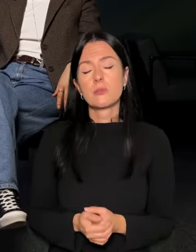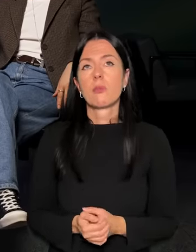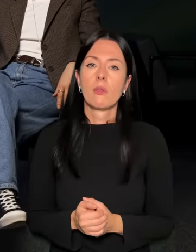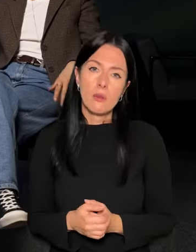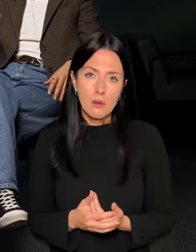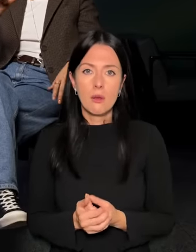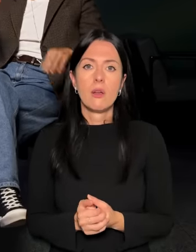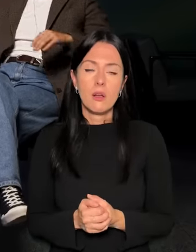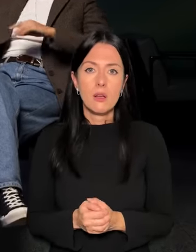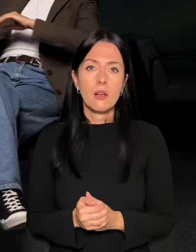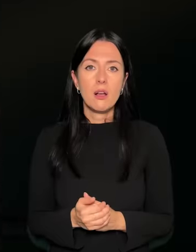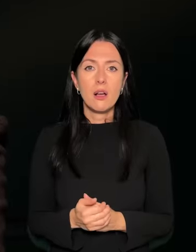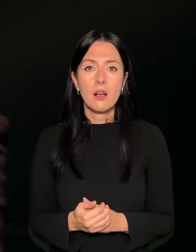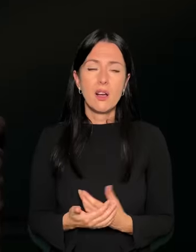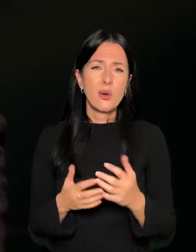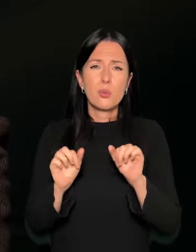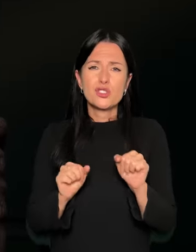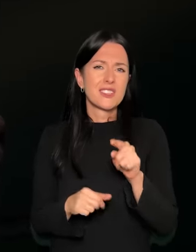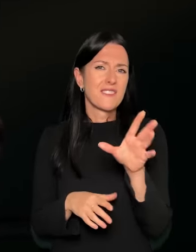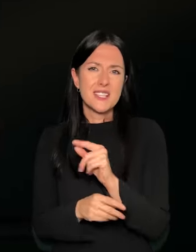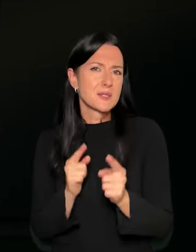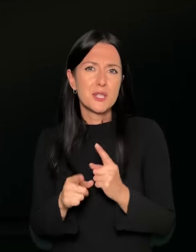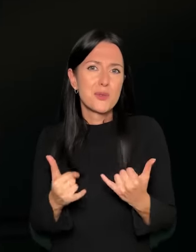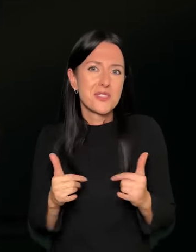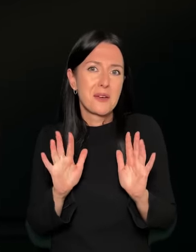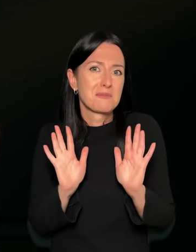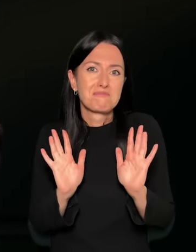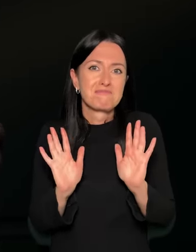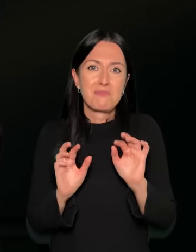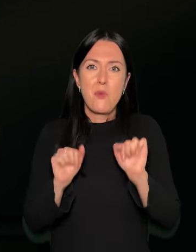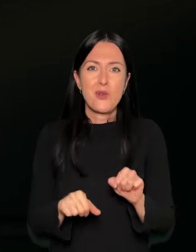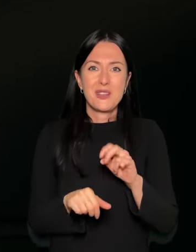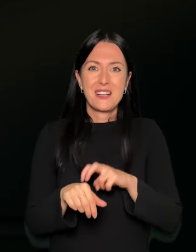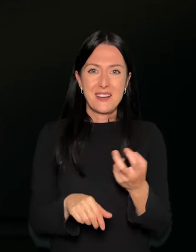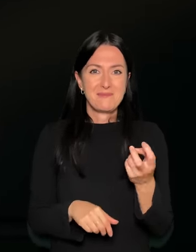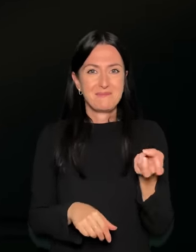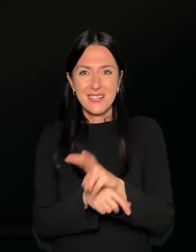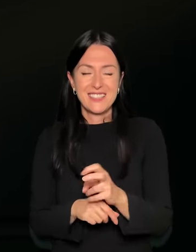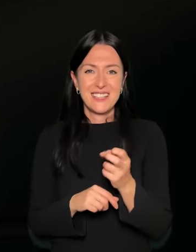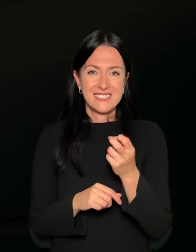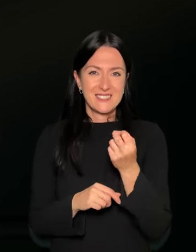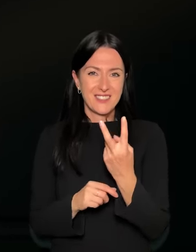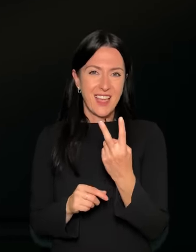That was a long time ago. Maybe things have changed there now, because doctors from the 12th hospital might come in the comments.